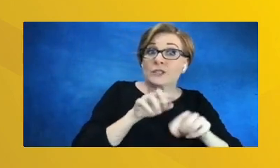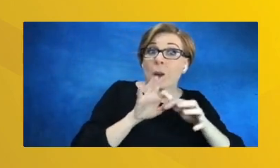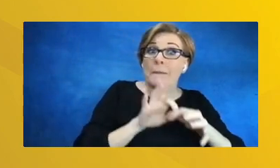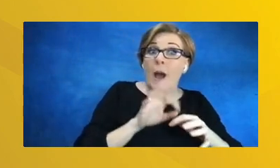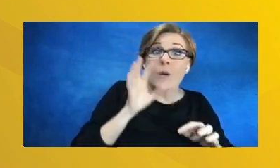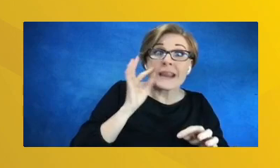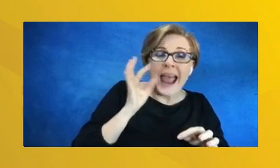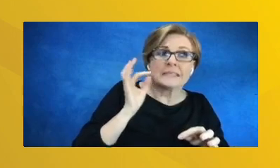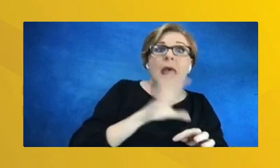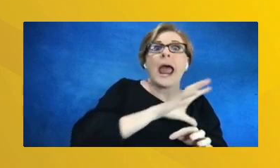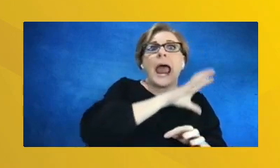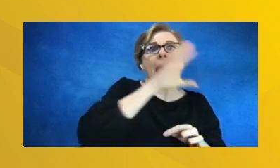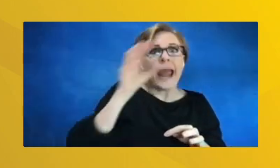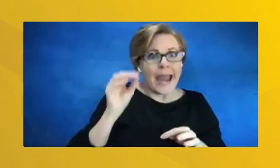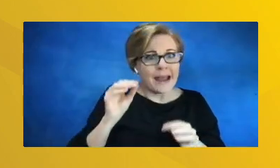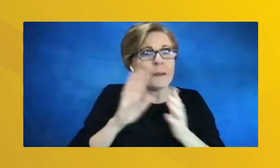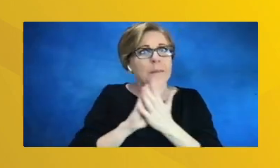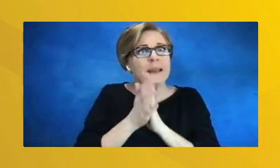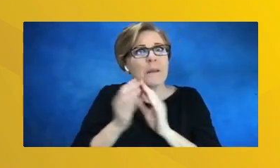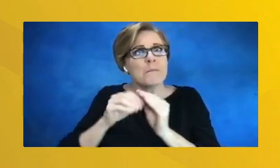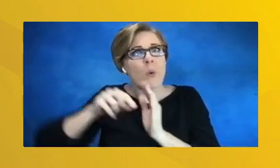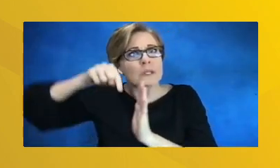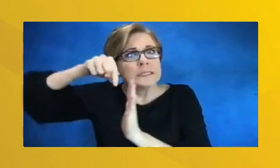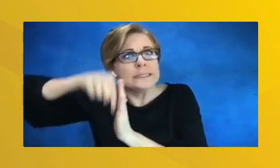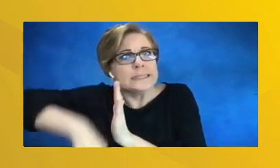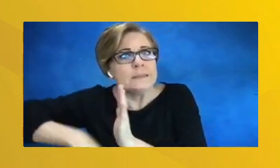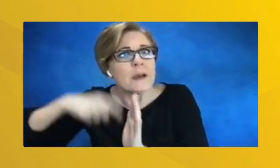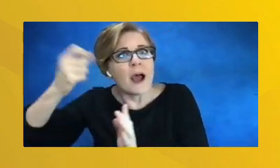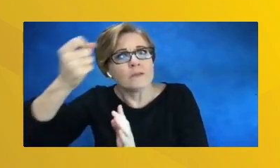their understanding in a different subject.